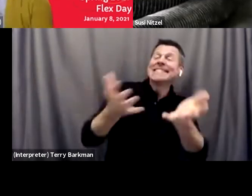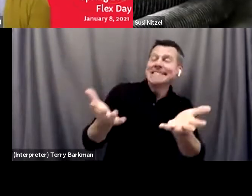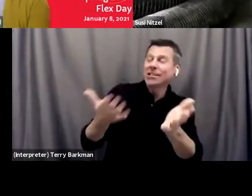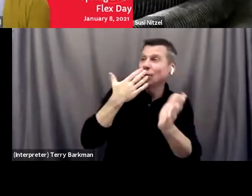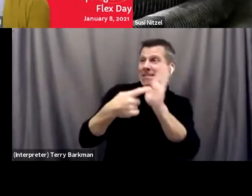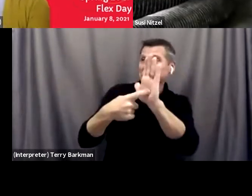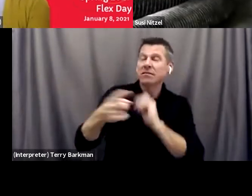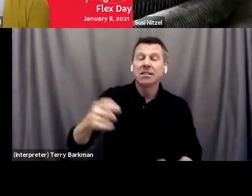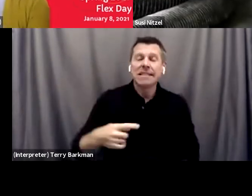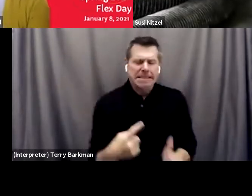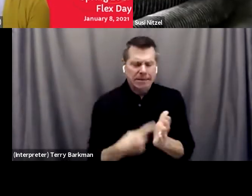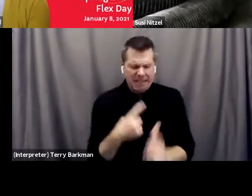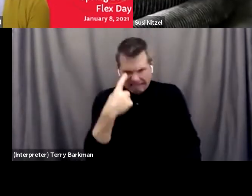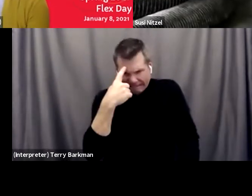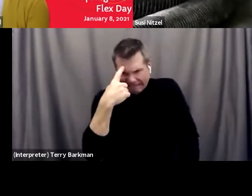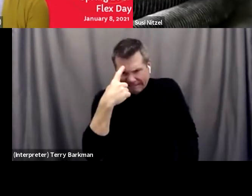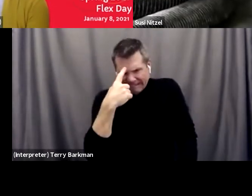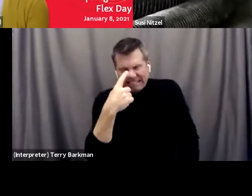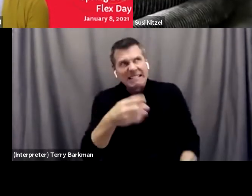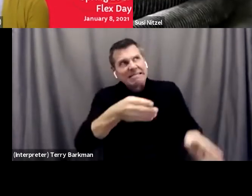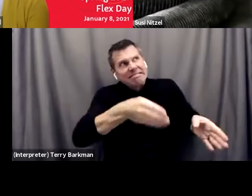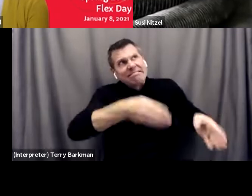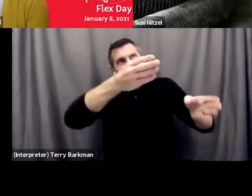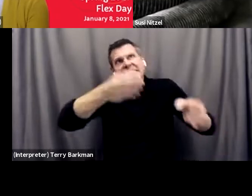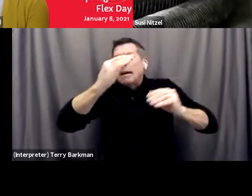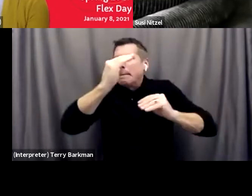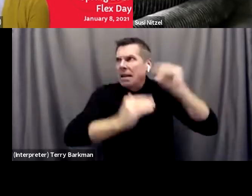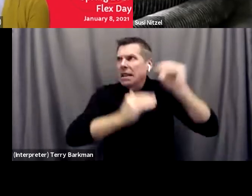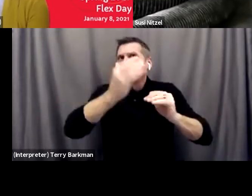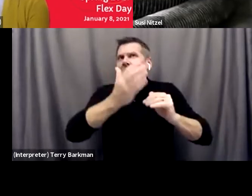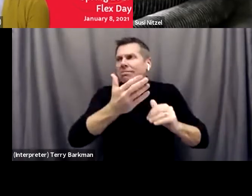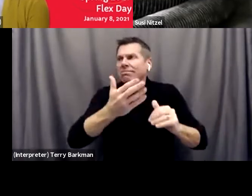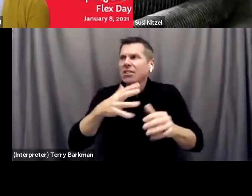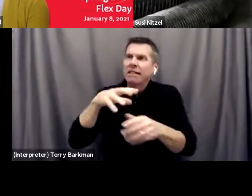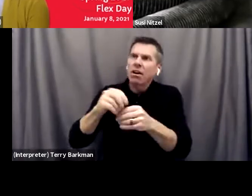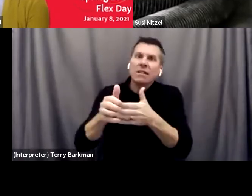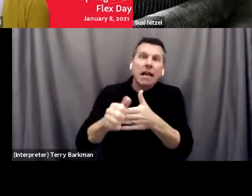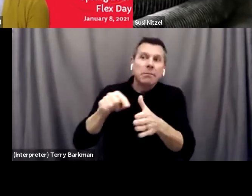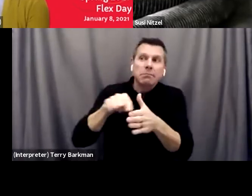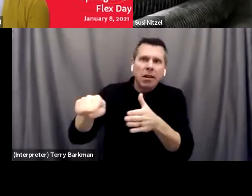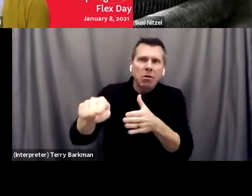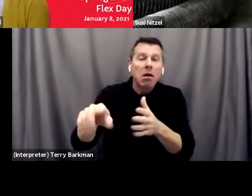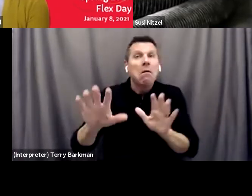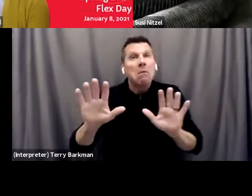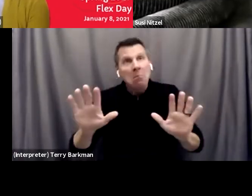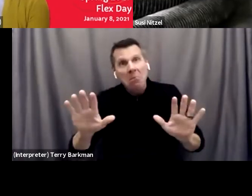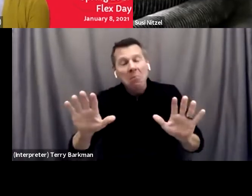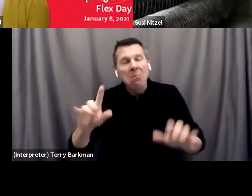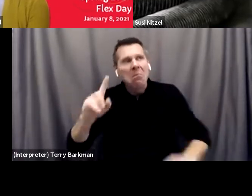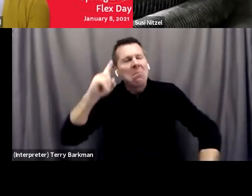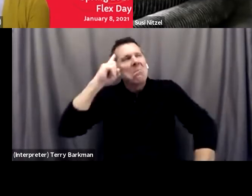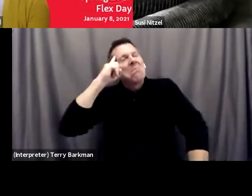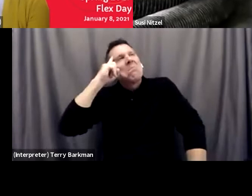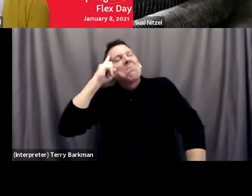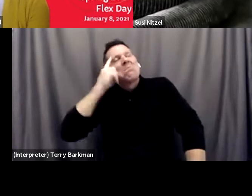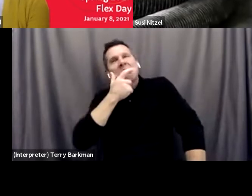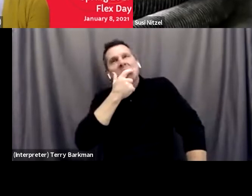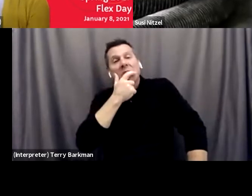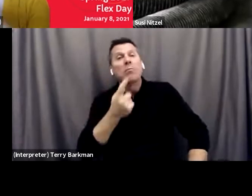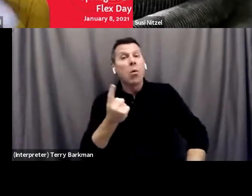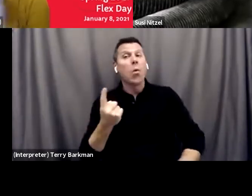think about facilities as being a part of guided pathways. But you know, one of the things that there was a group that went